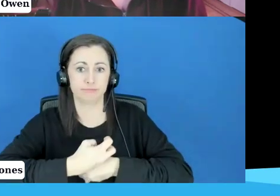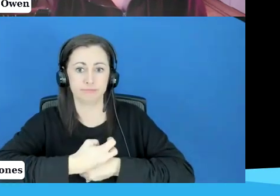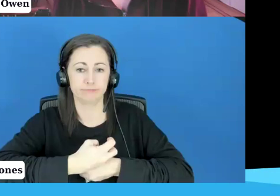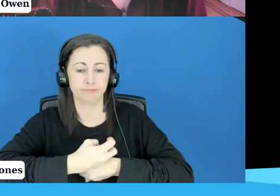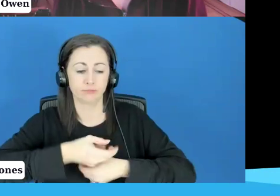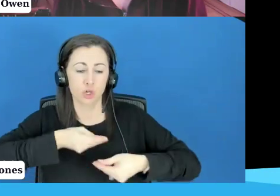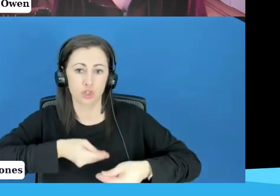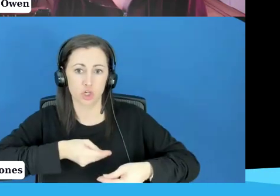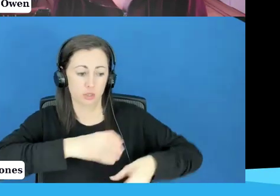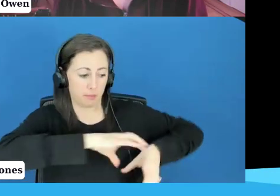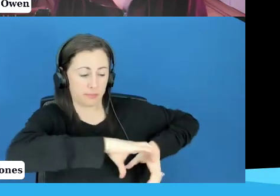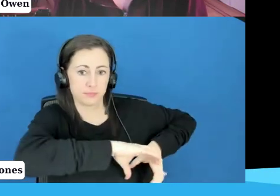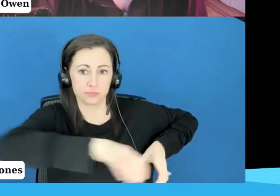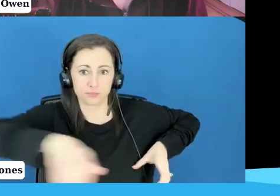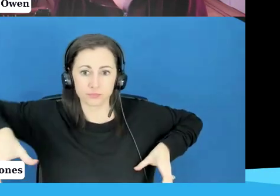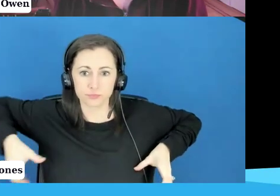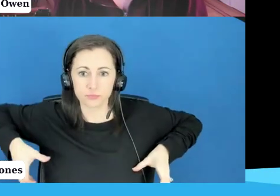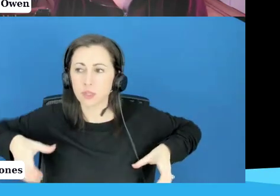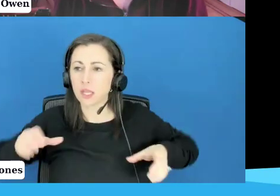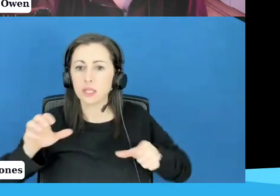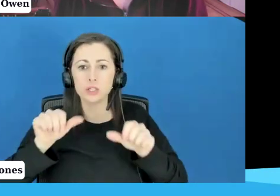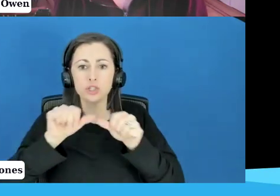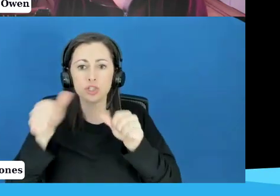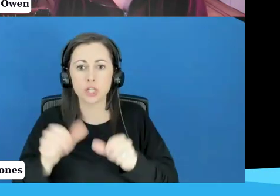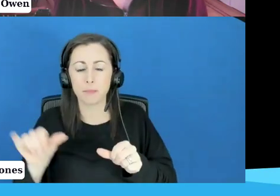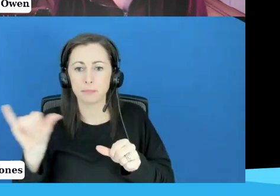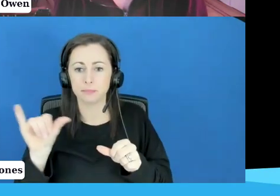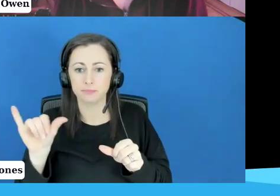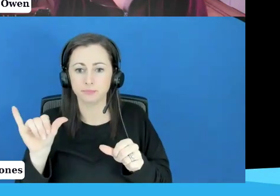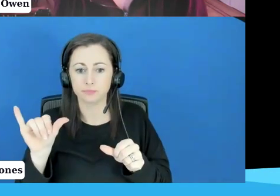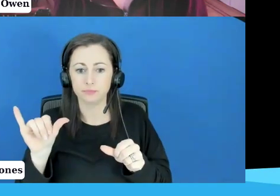and the pillow is just shaped like a half donut.